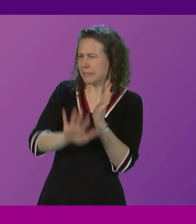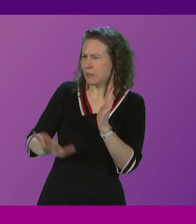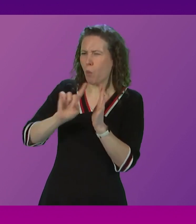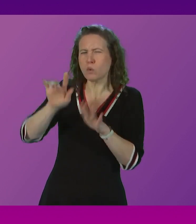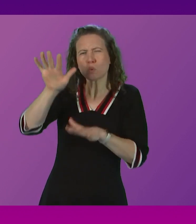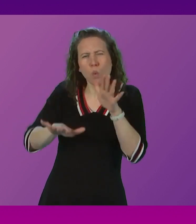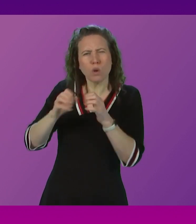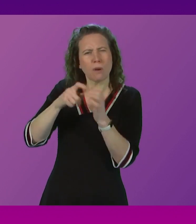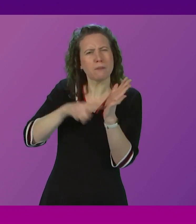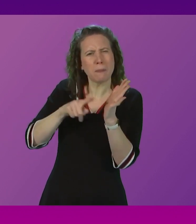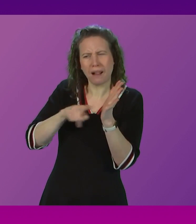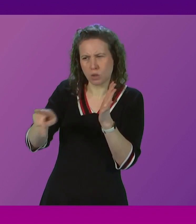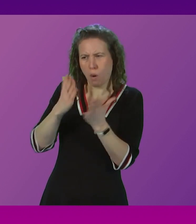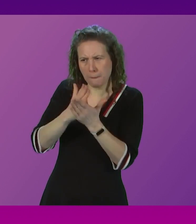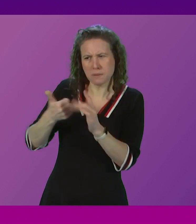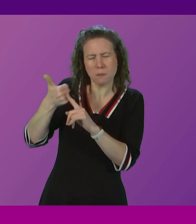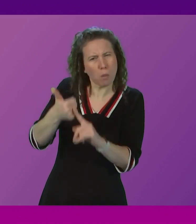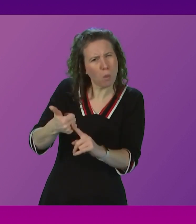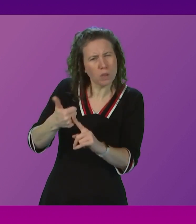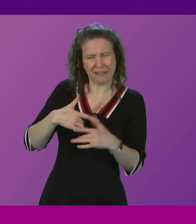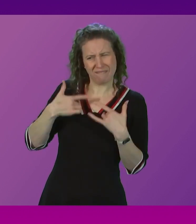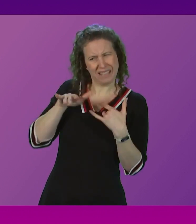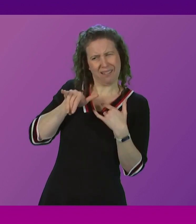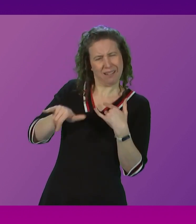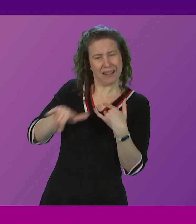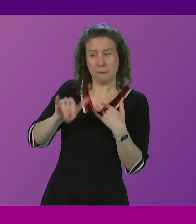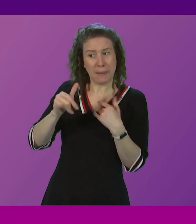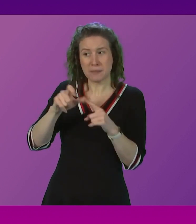he would have been prepared to support. I suspect that Douglas Ross would have voted